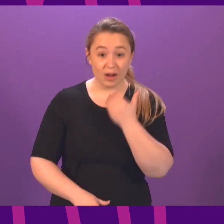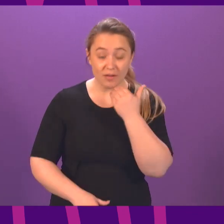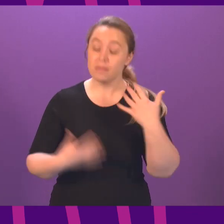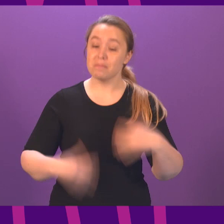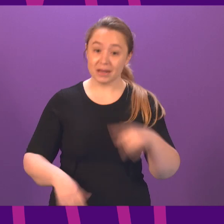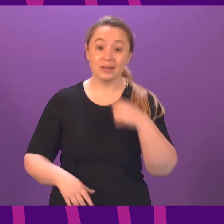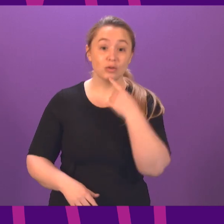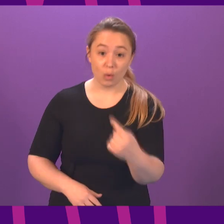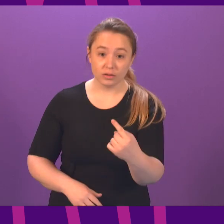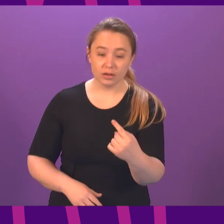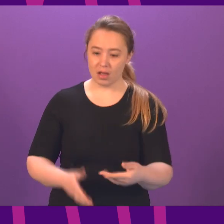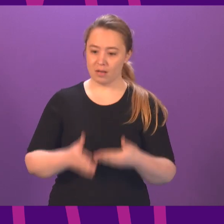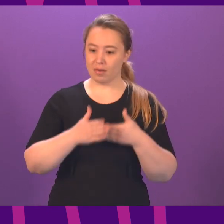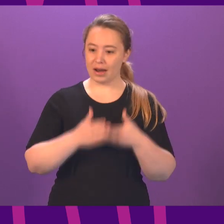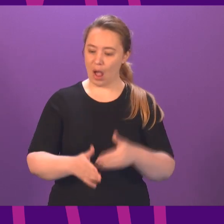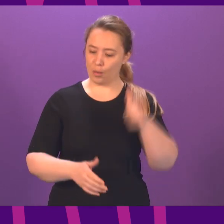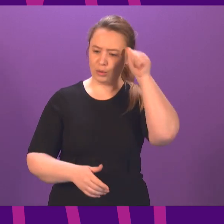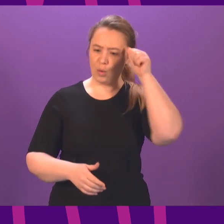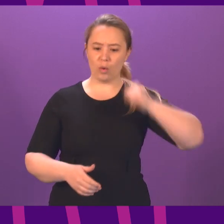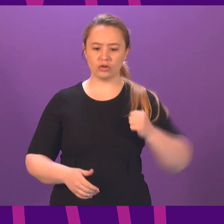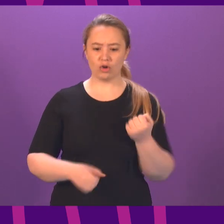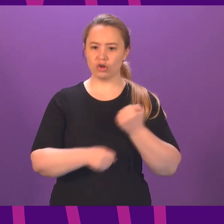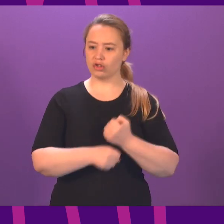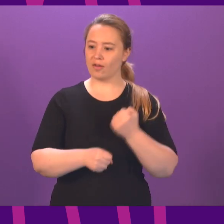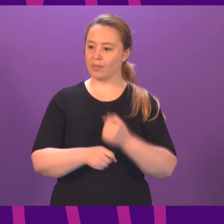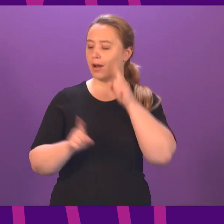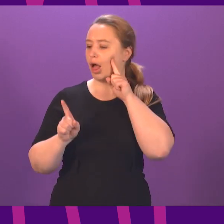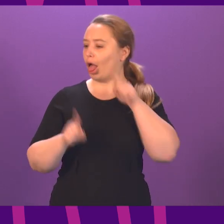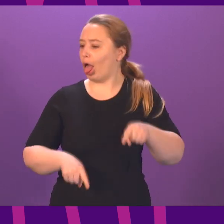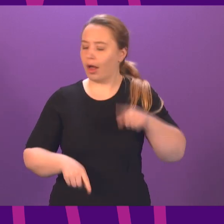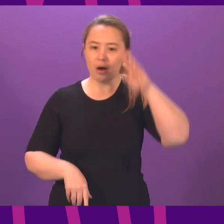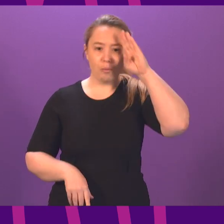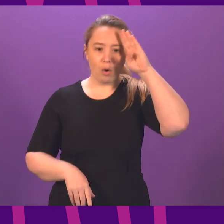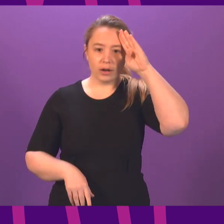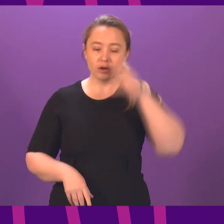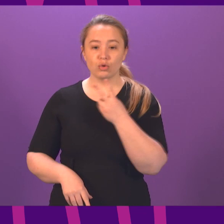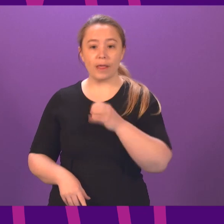have now learned that the Government did not act on any of those warnings. In 2015, 2016